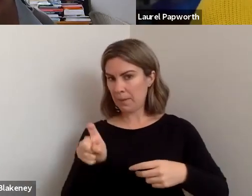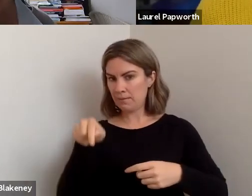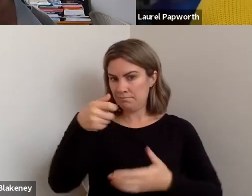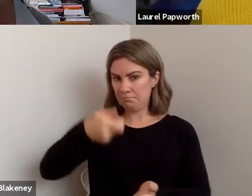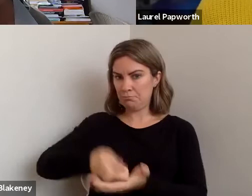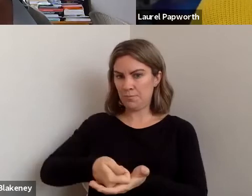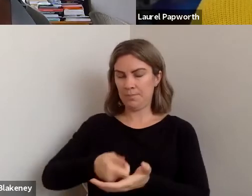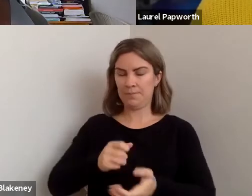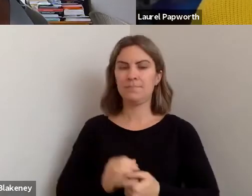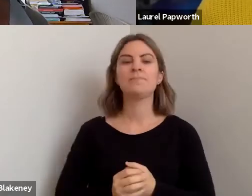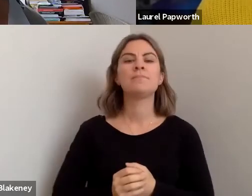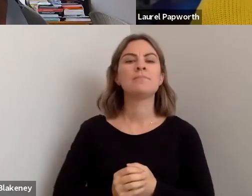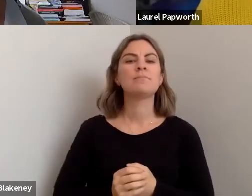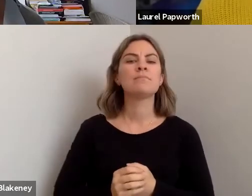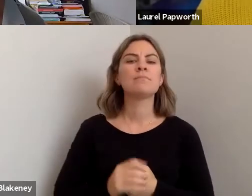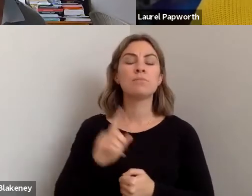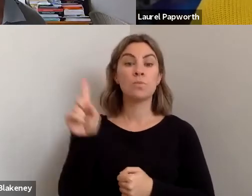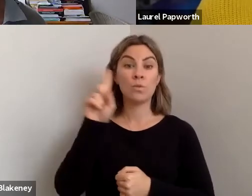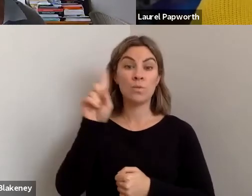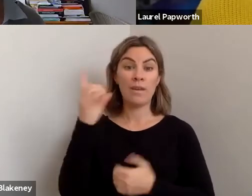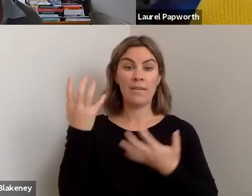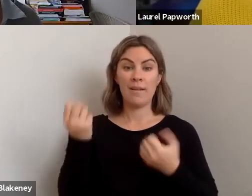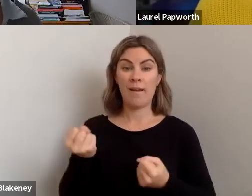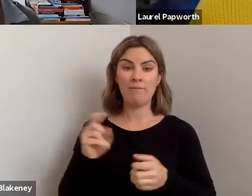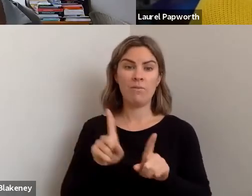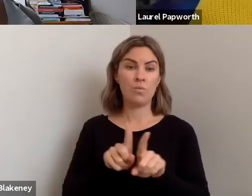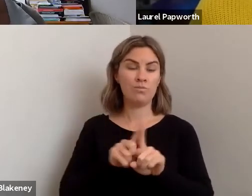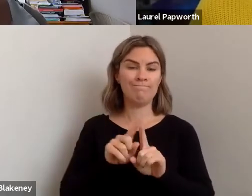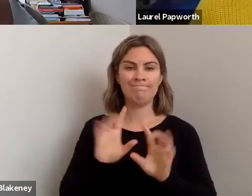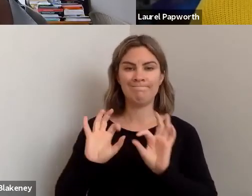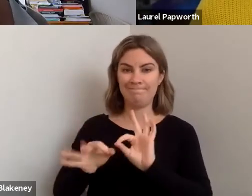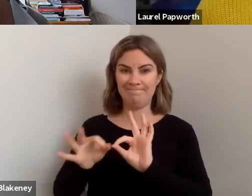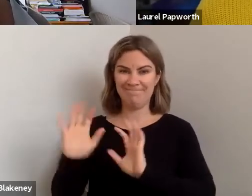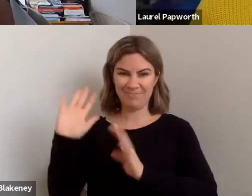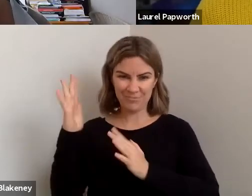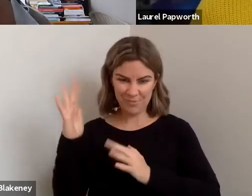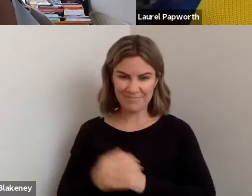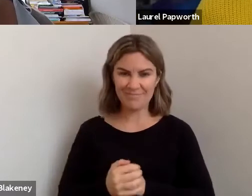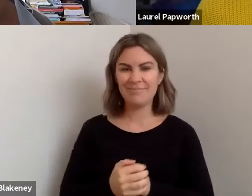And today's session is being translated into Auslan by Alisa and David.